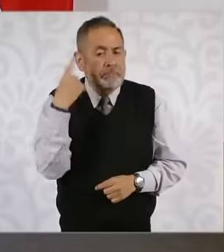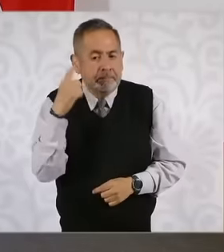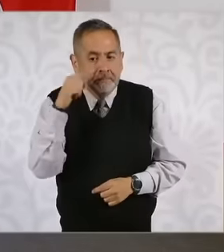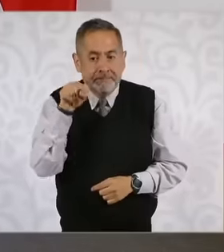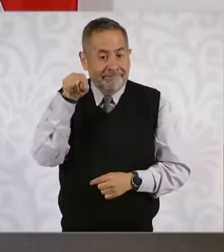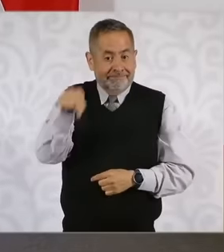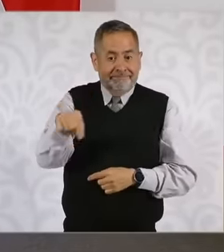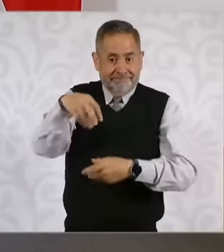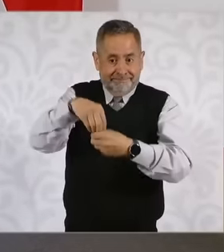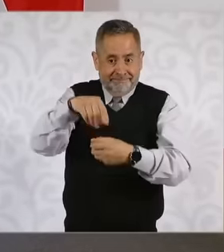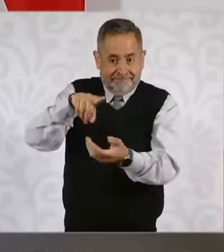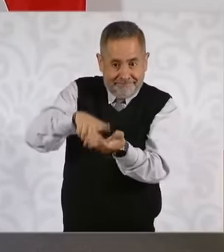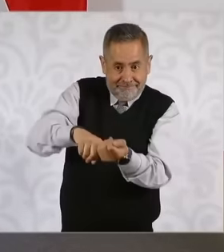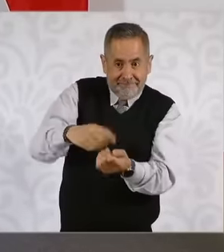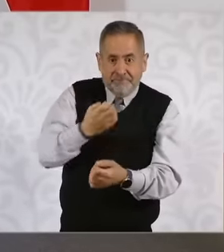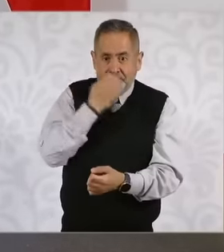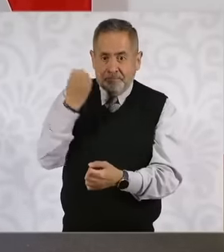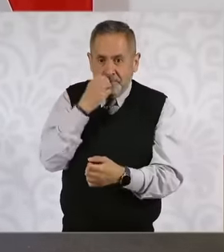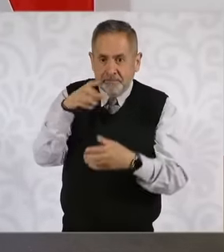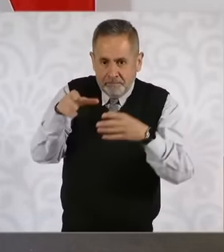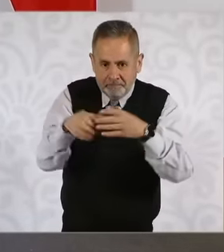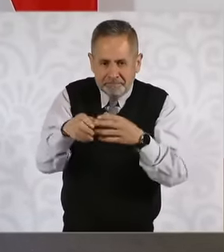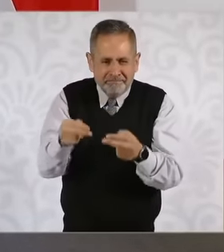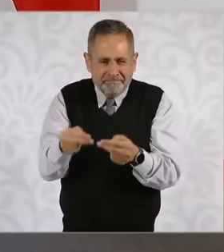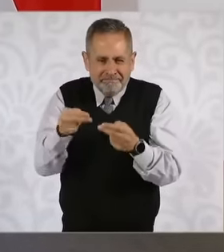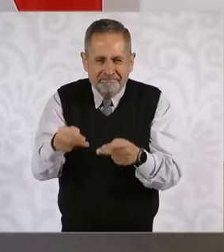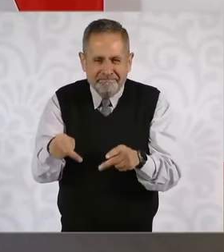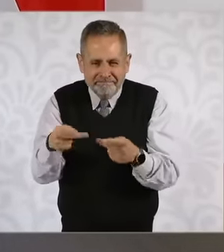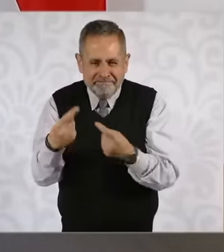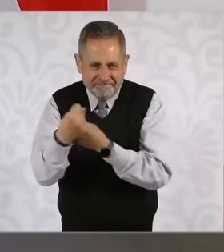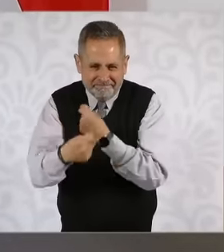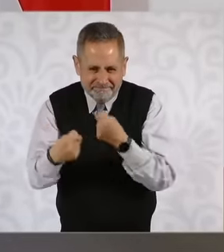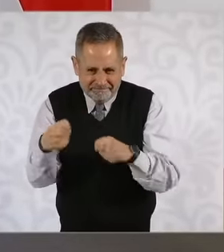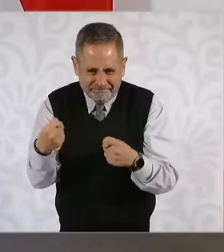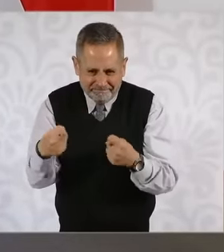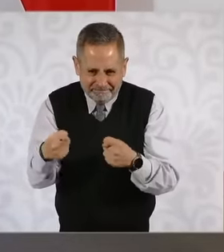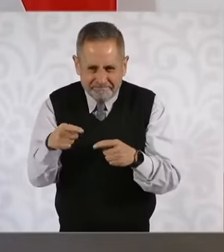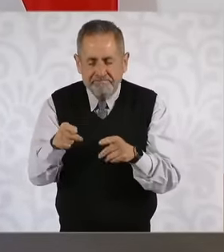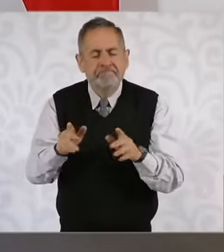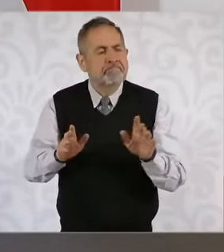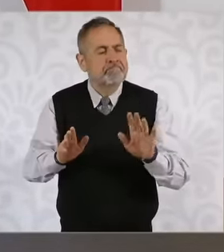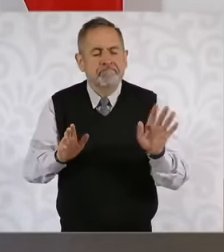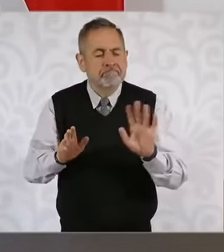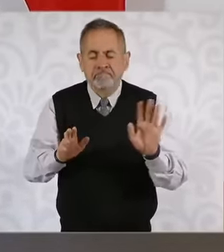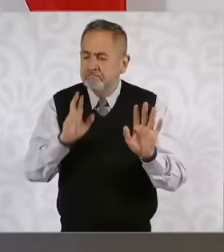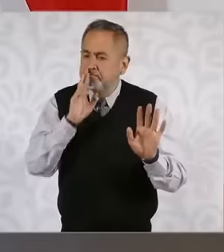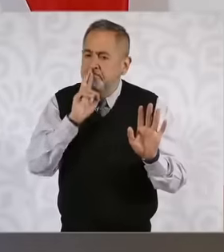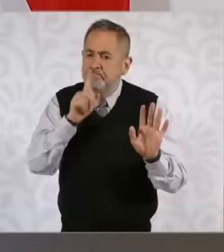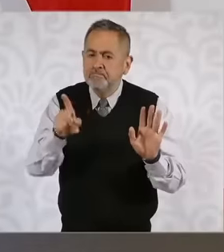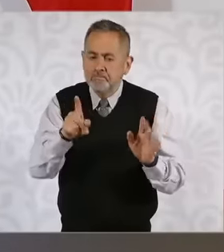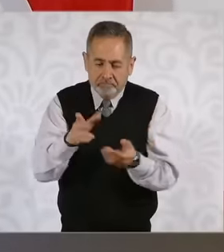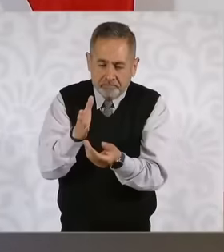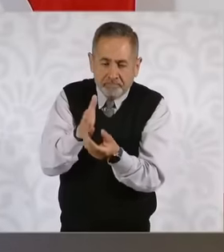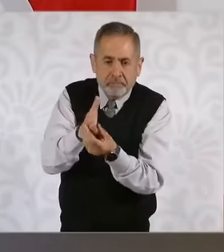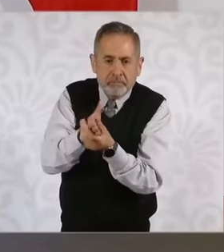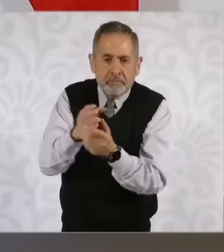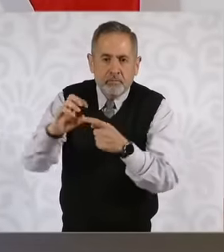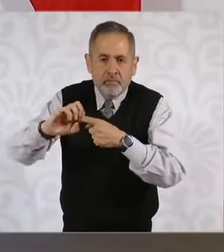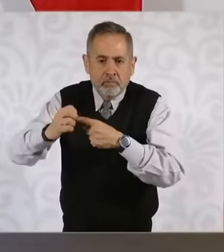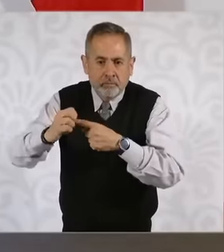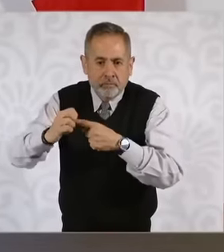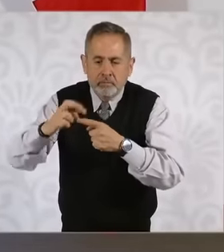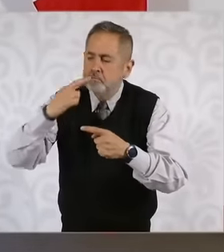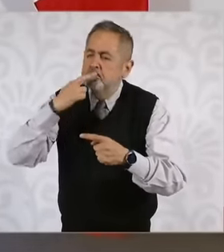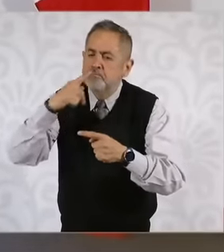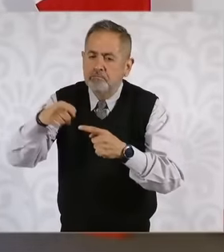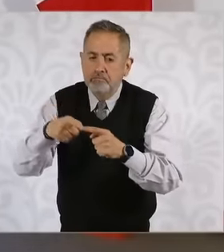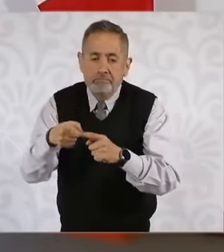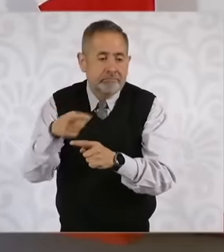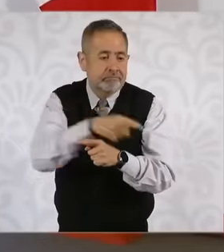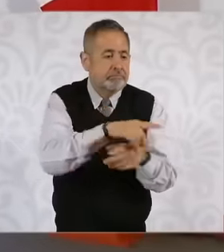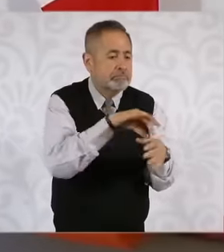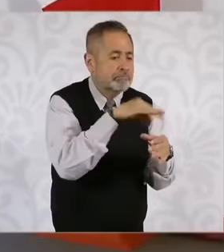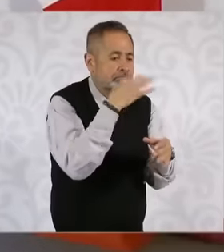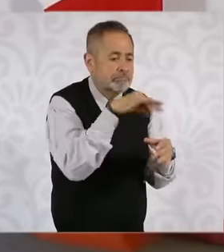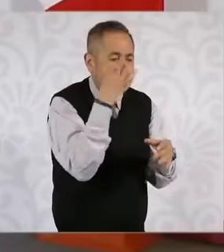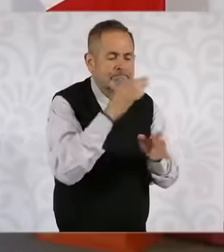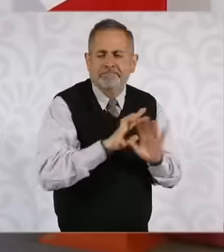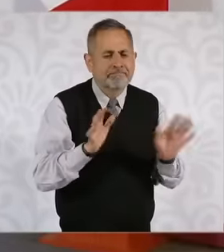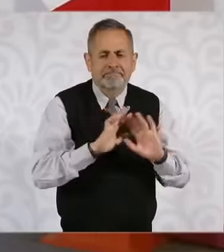school cooperatives it is known that it is much better to eat a taco of beans than a bag of potatoes, it is